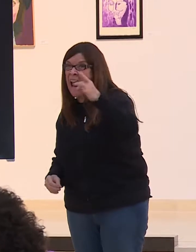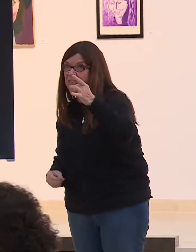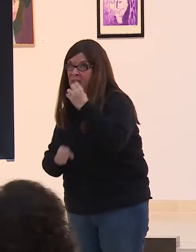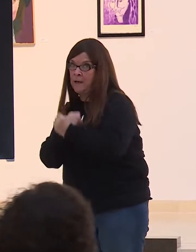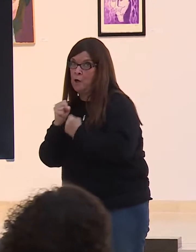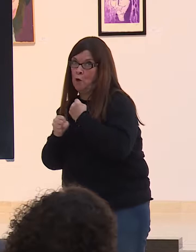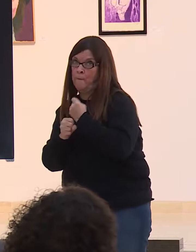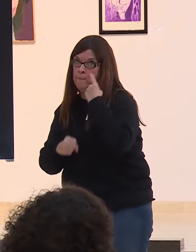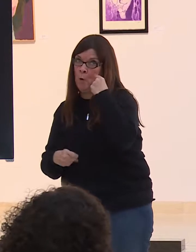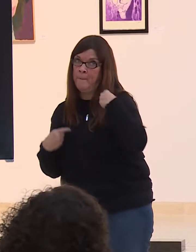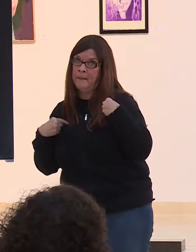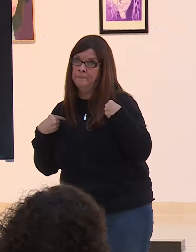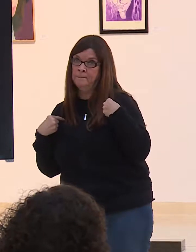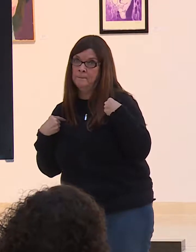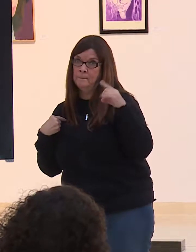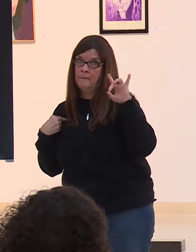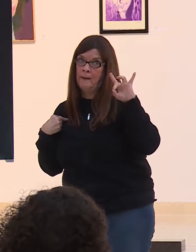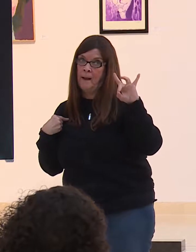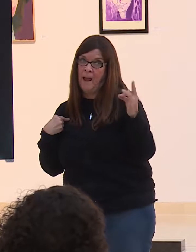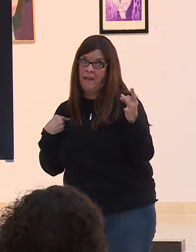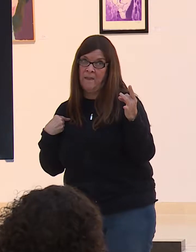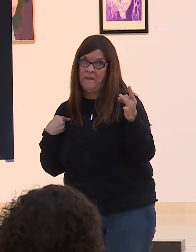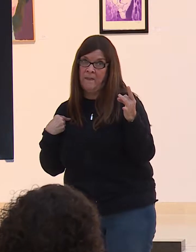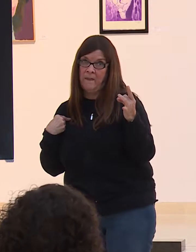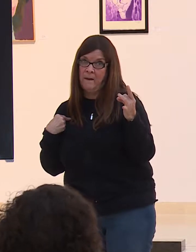So, including this year, this is the eighth year